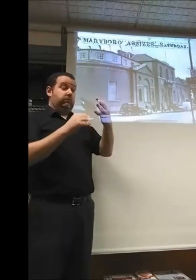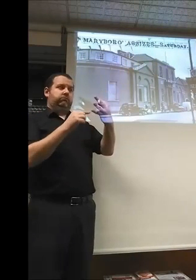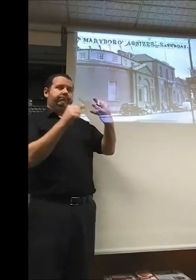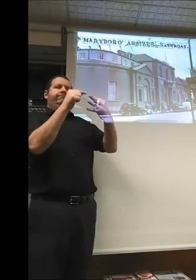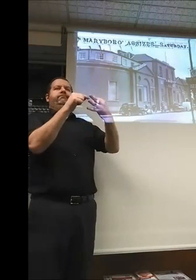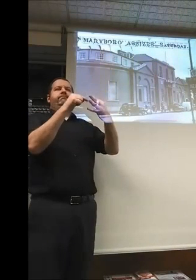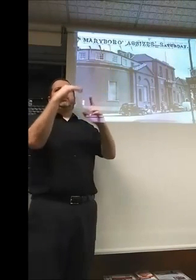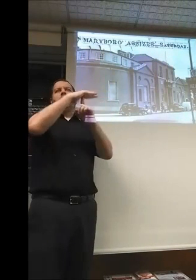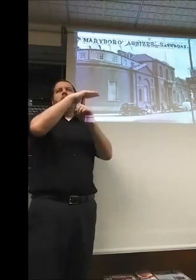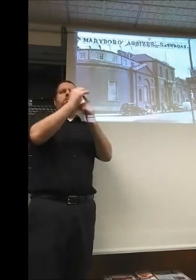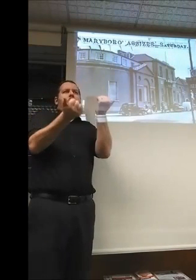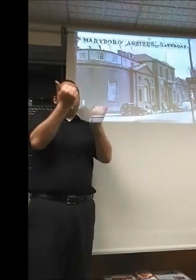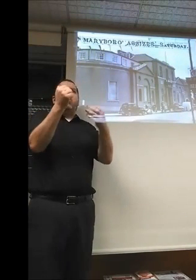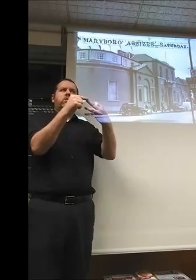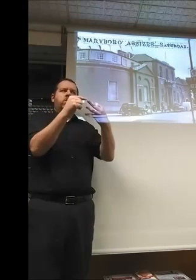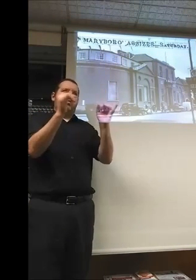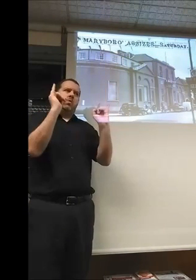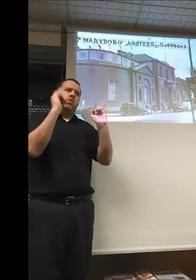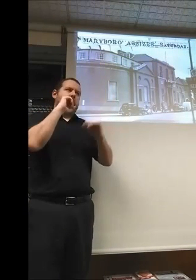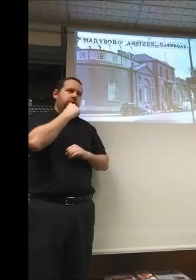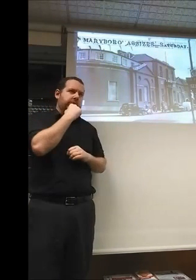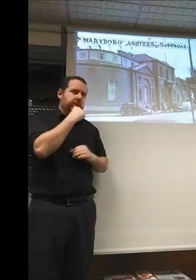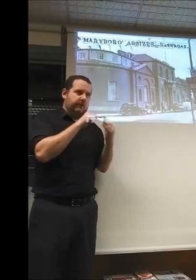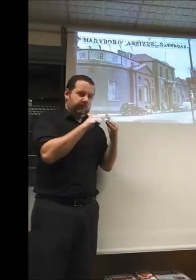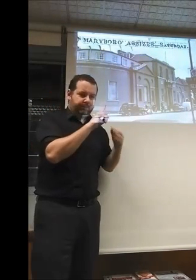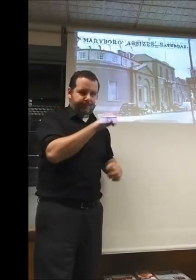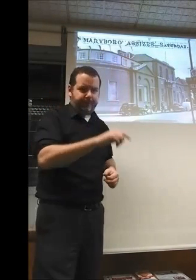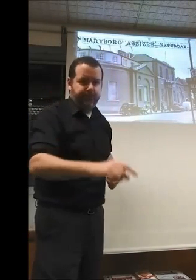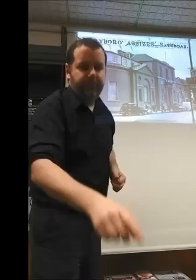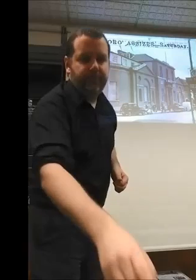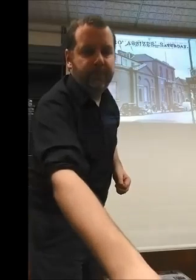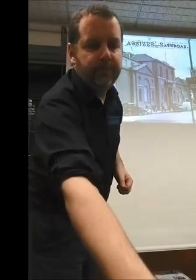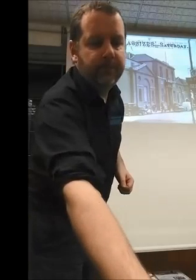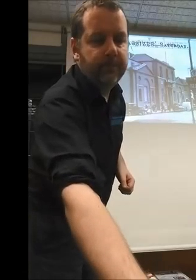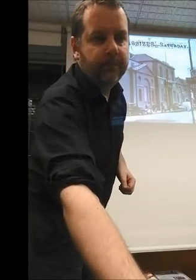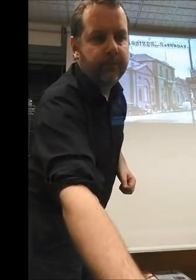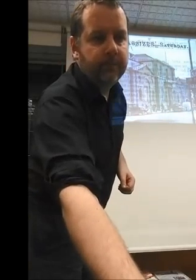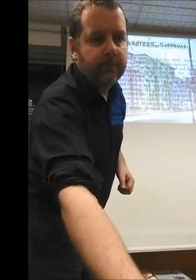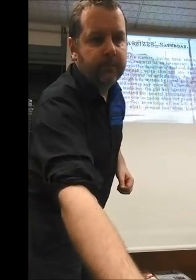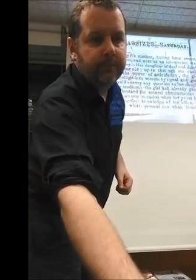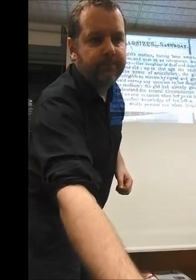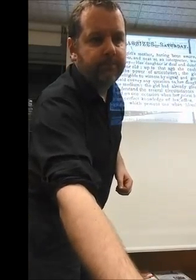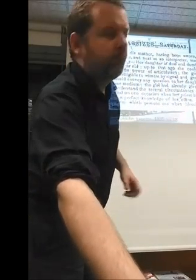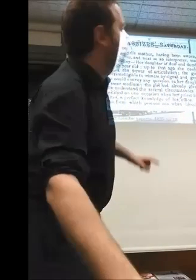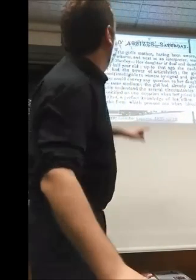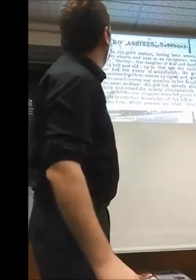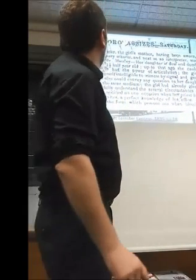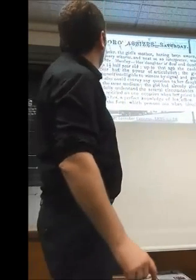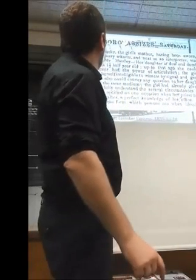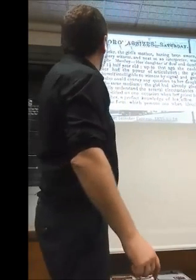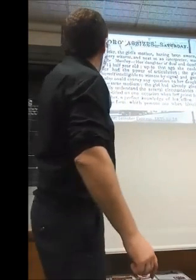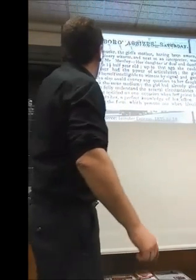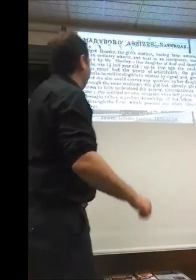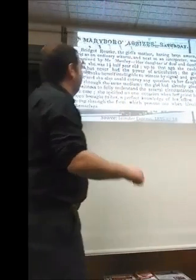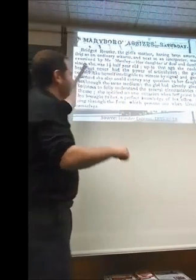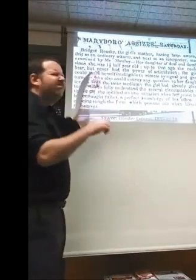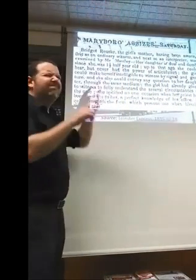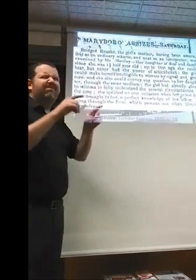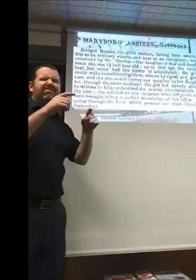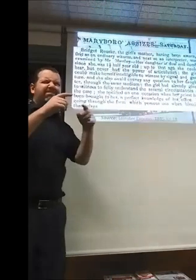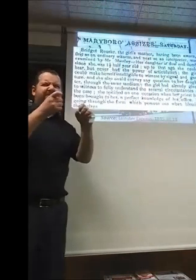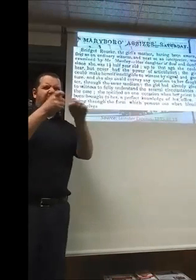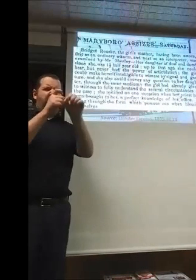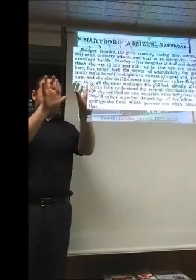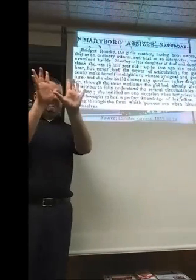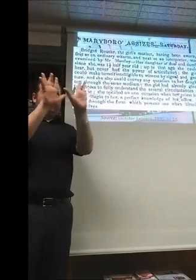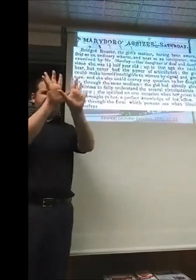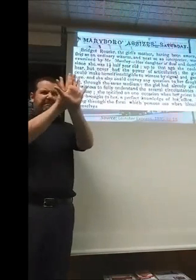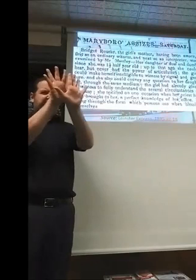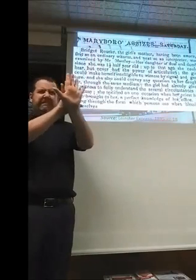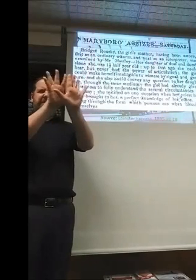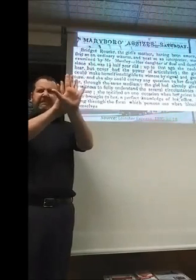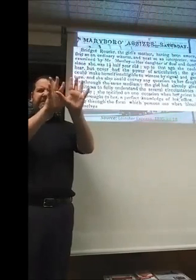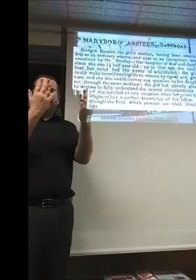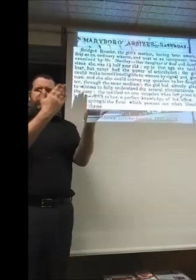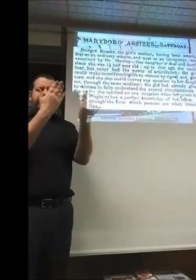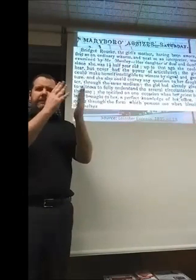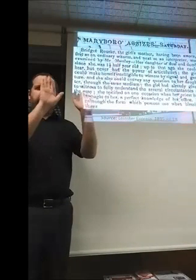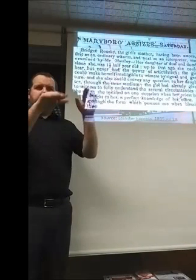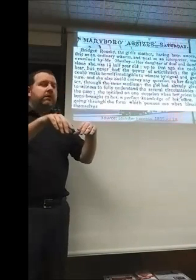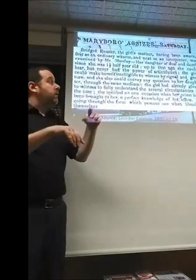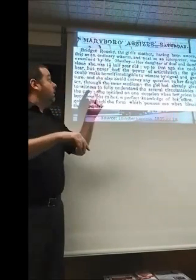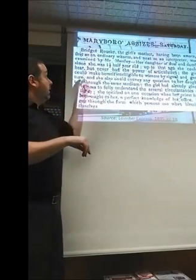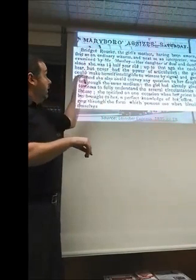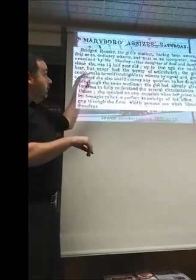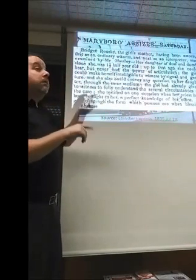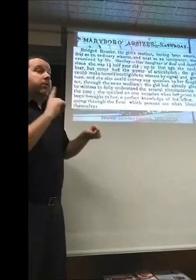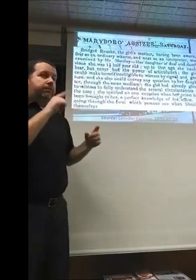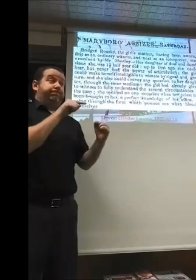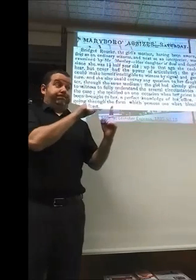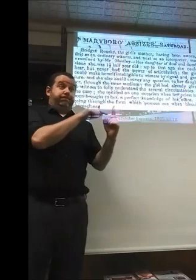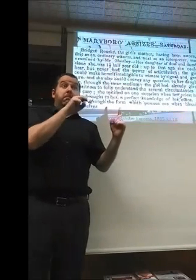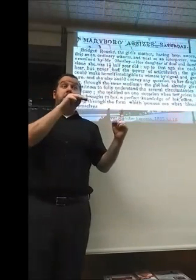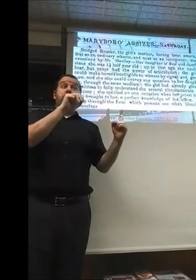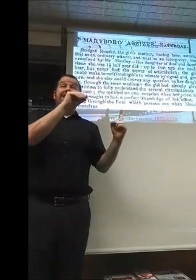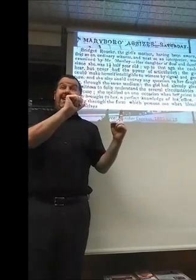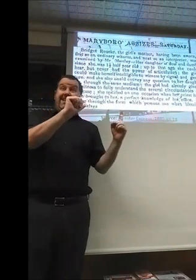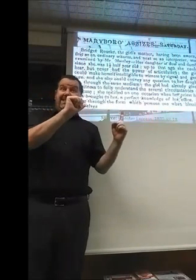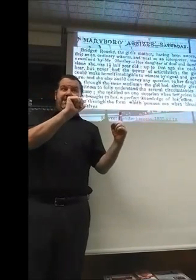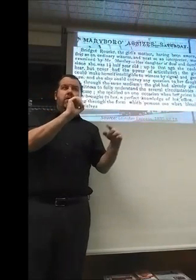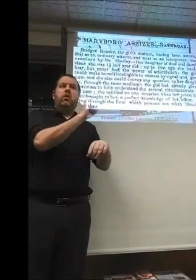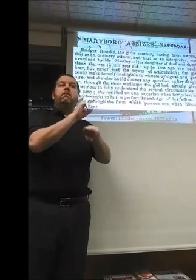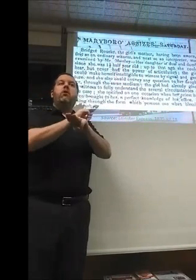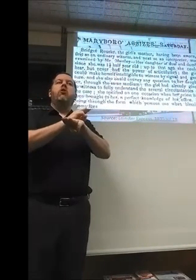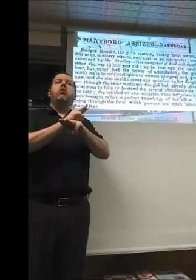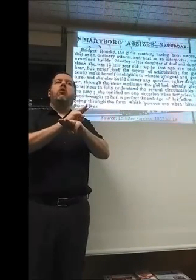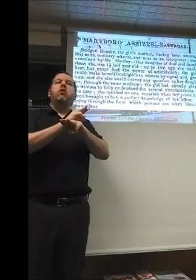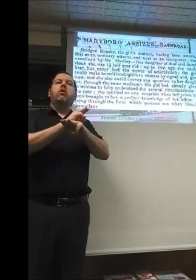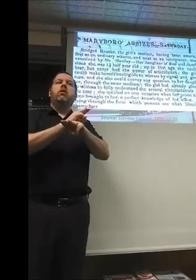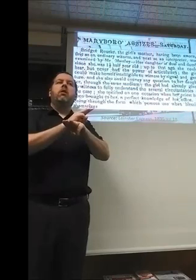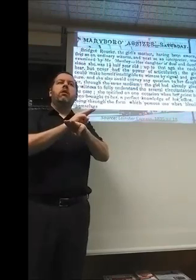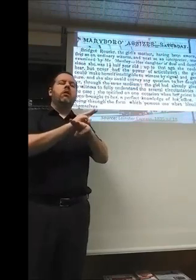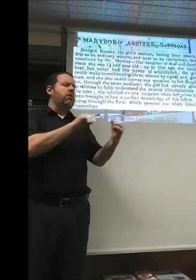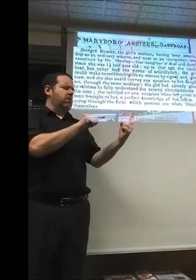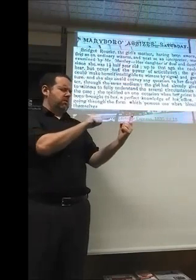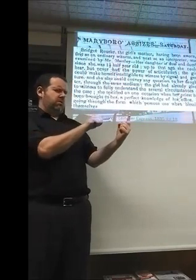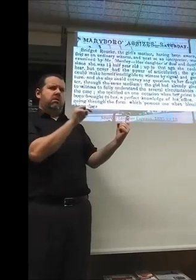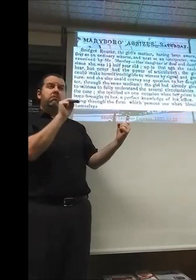So now the stories about Tullamore are finished so I’m very sorry so now I’m going to